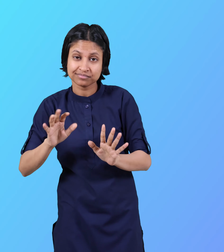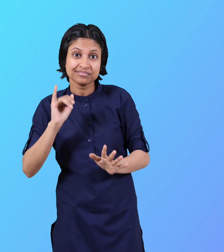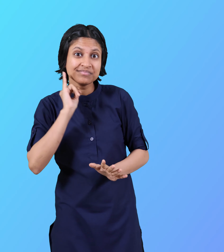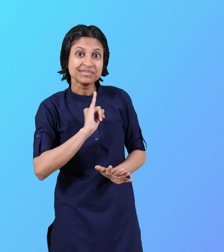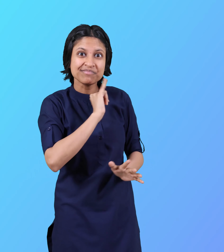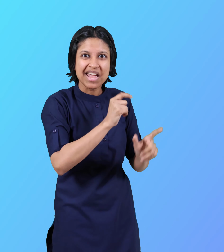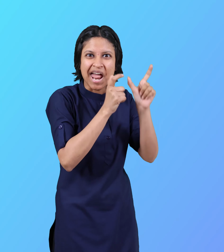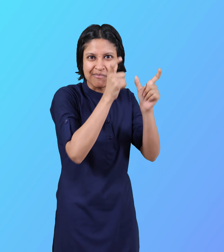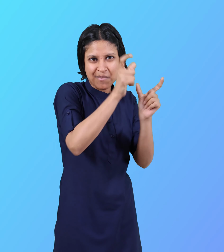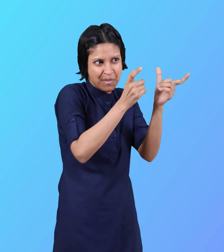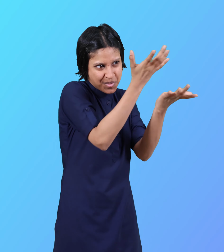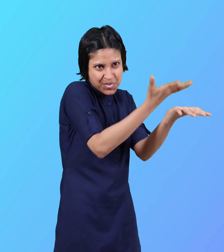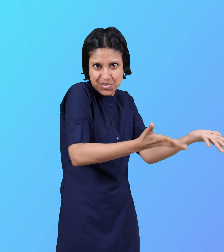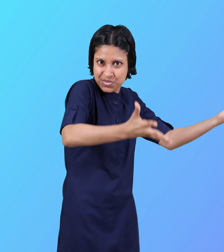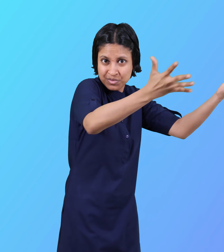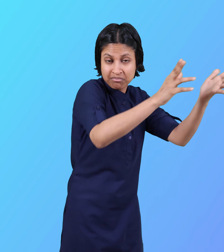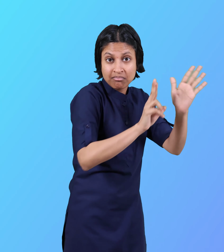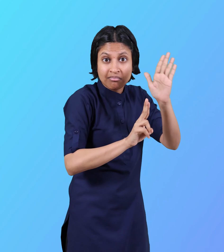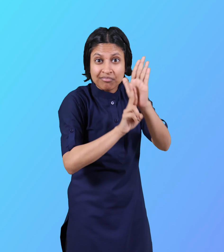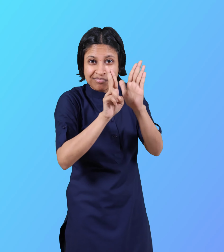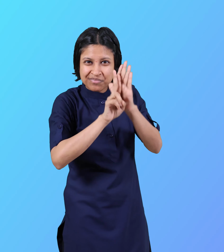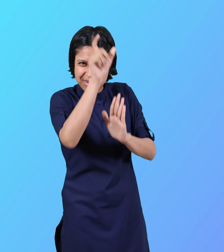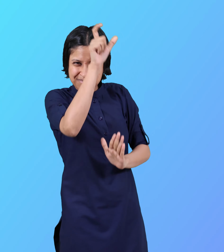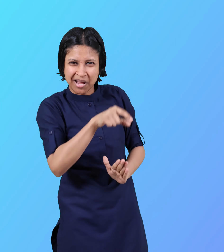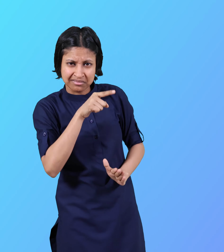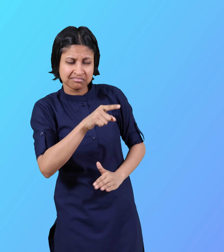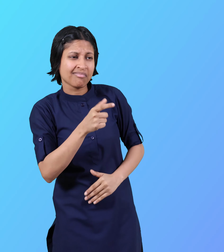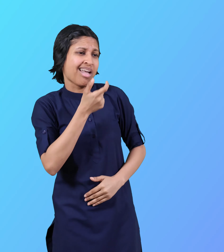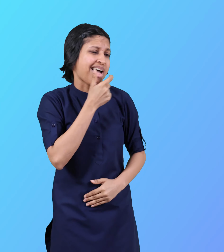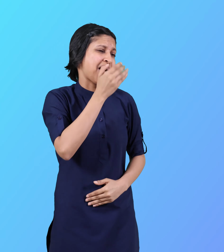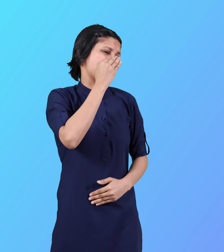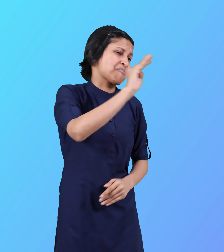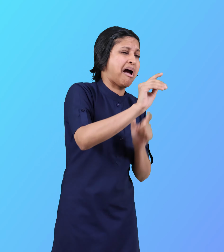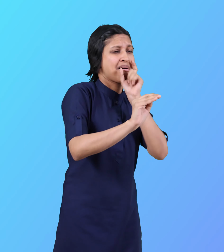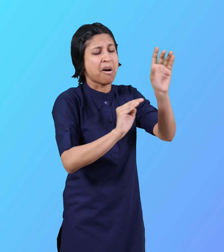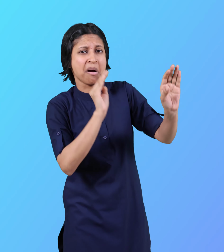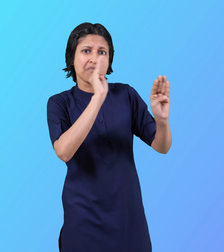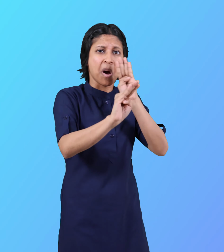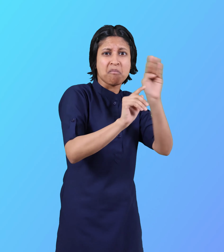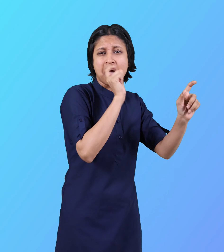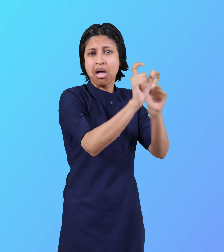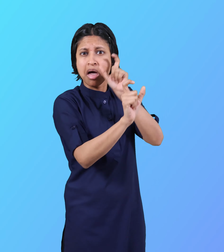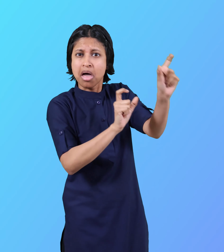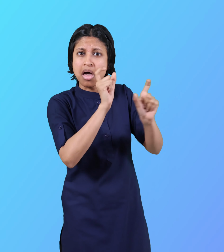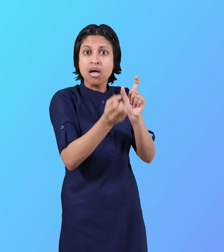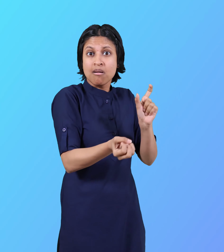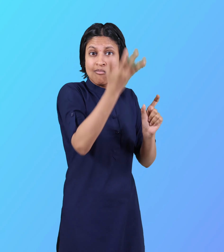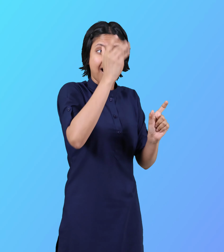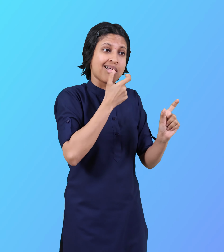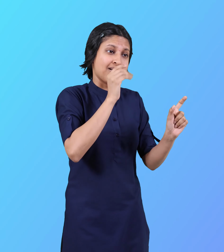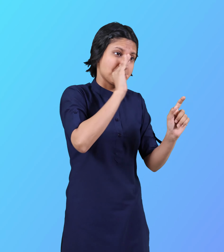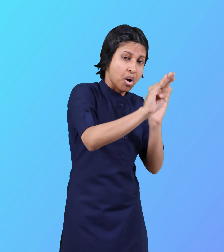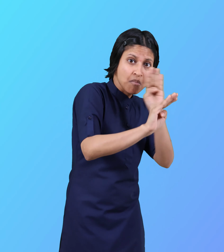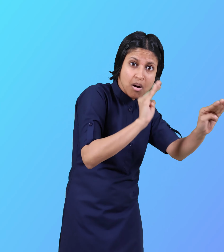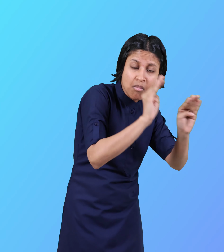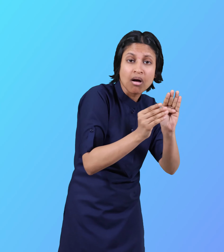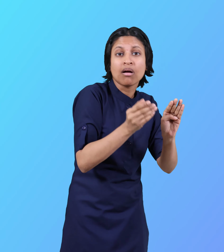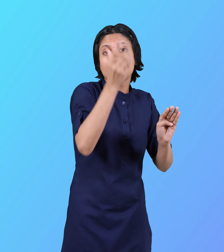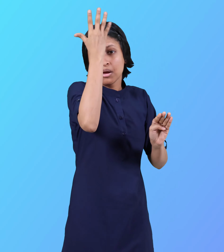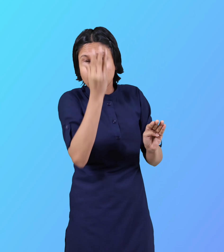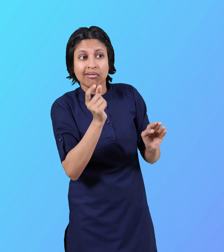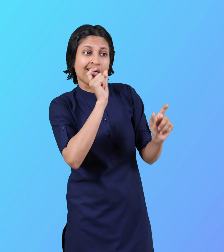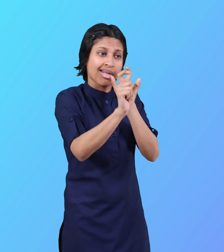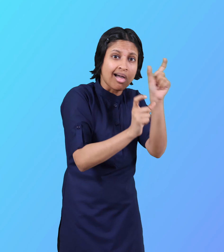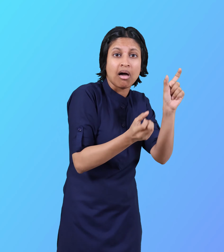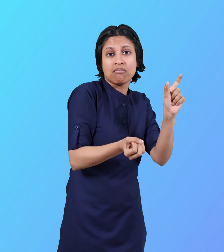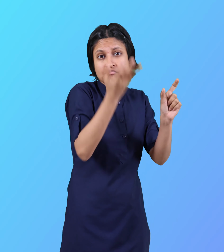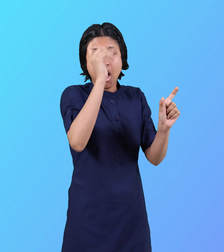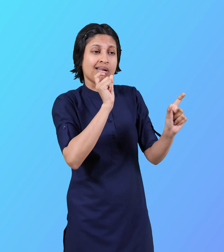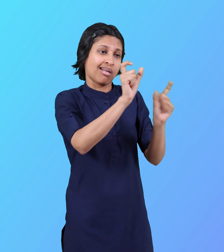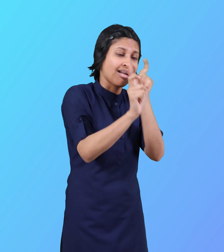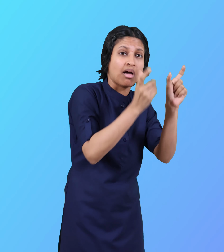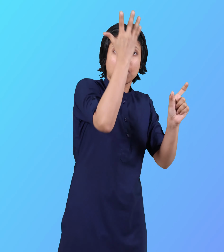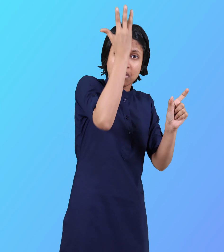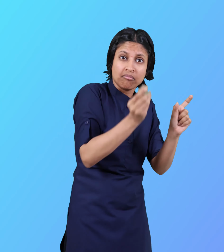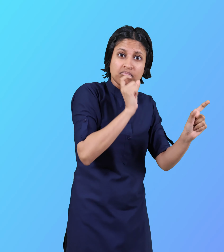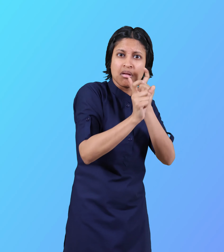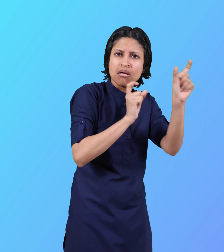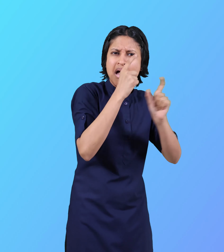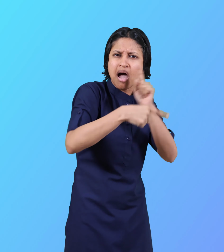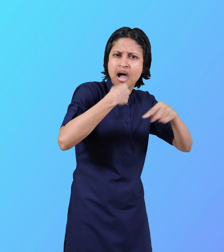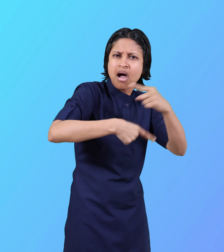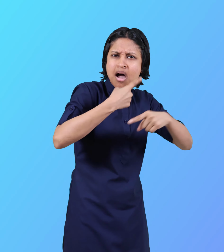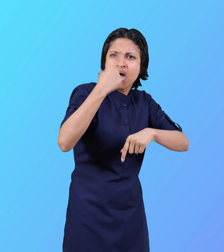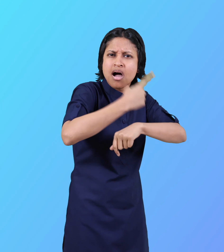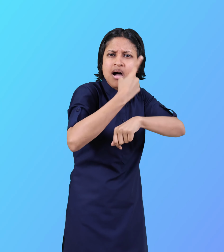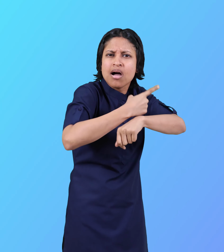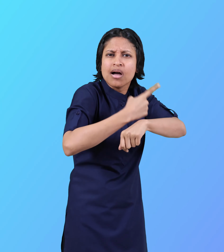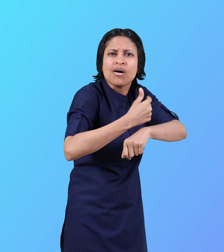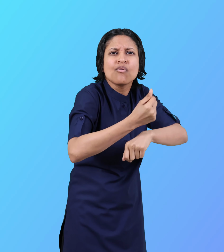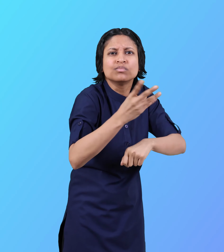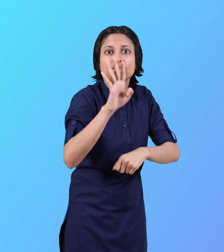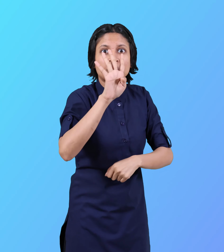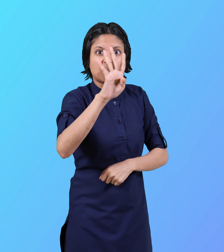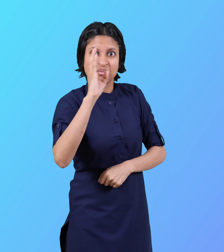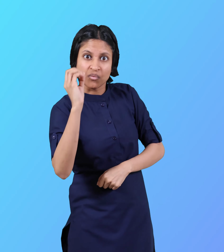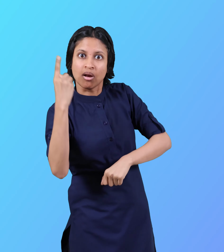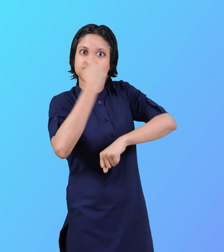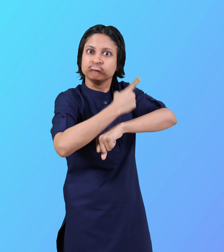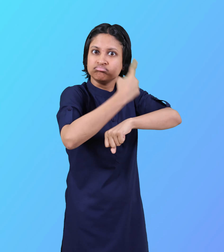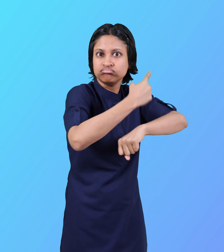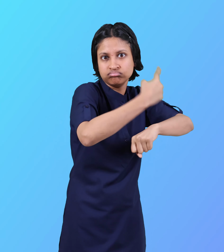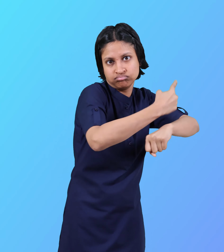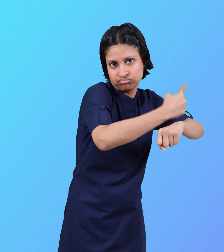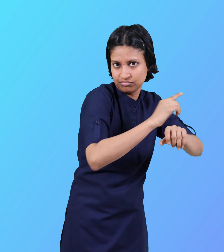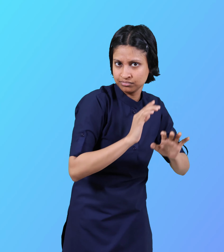The Philistine came out every morning and evening and stood before the Israelite army. Goliath insulted Israel like this for 40 days.